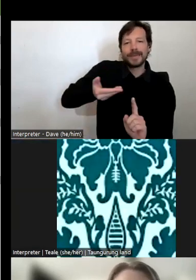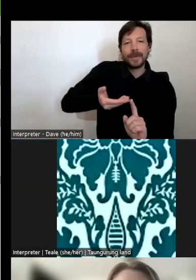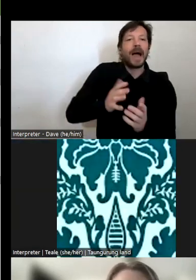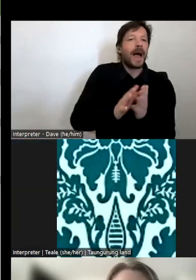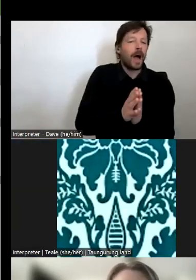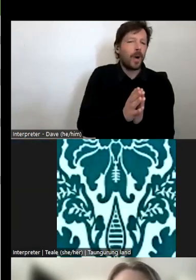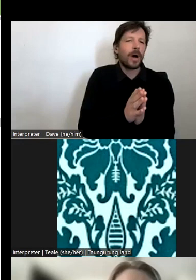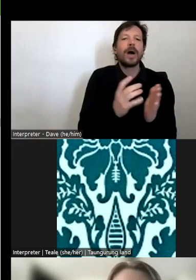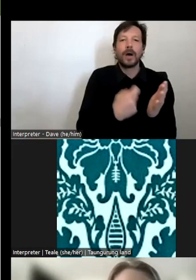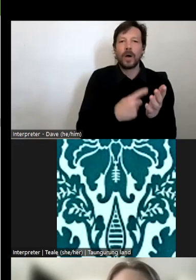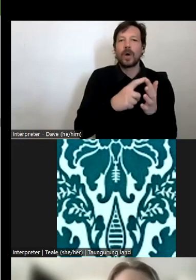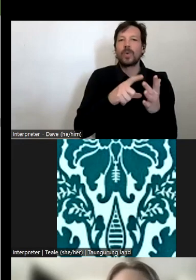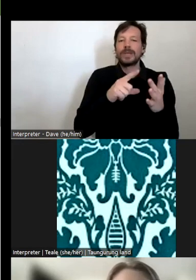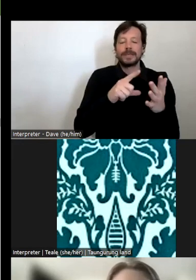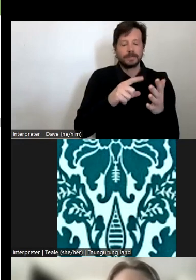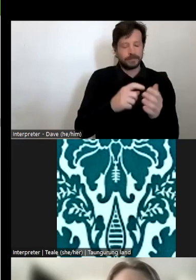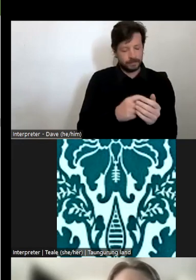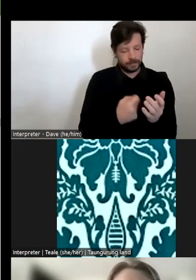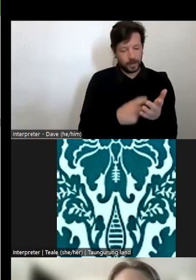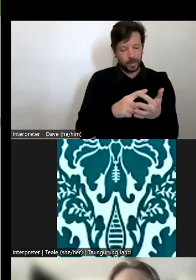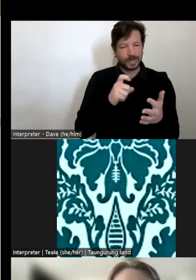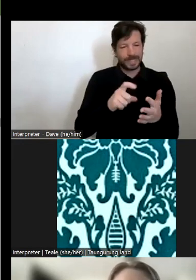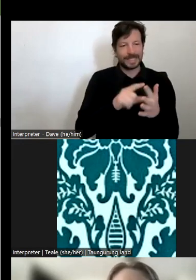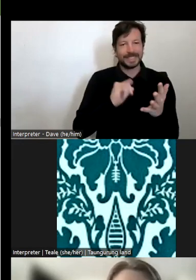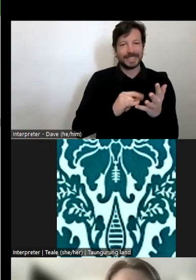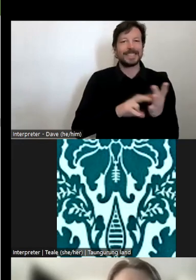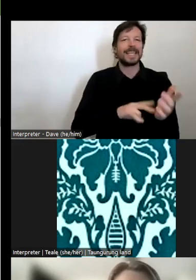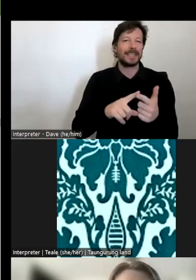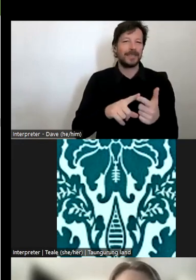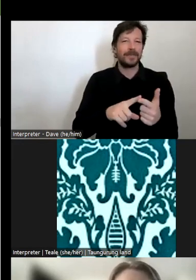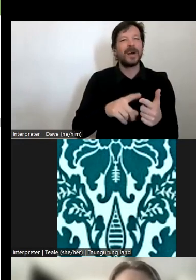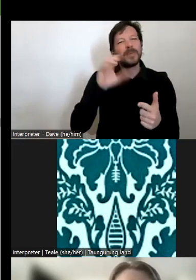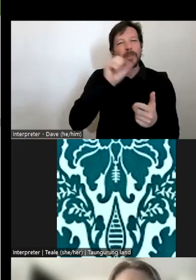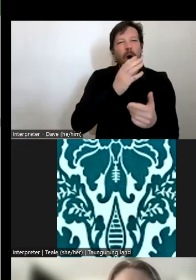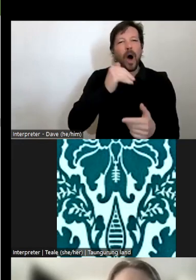So I don't know if you remember from high school, but there's different ways that things can be inherited.